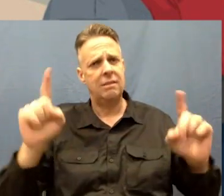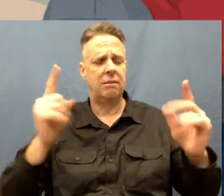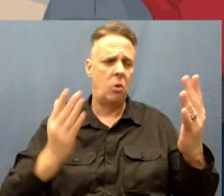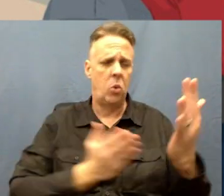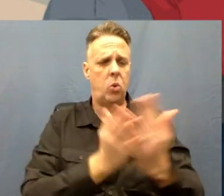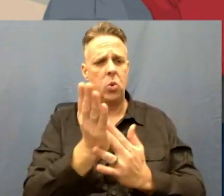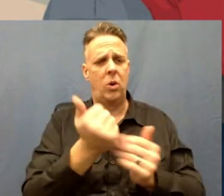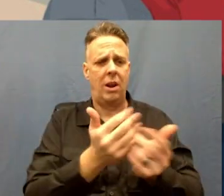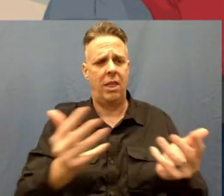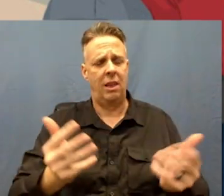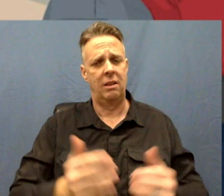GET THROUGH 96. THANKFULLY WE'VE RECEIVED FROM